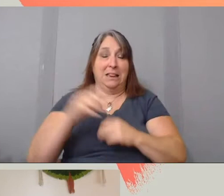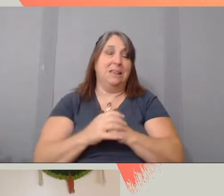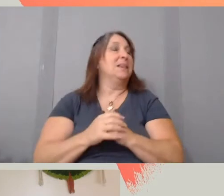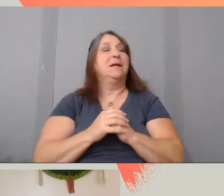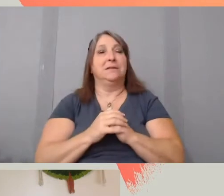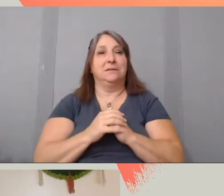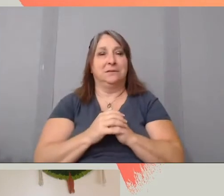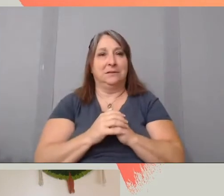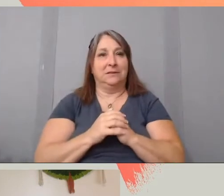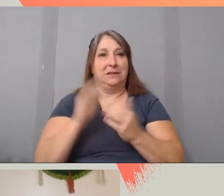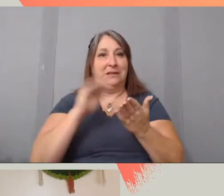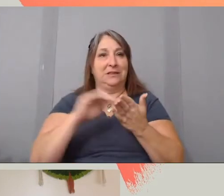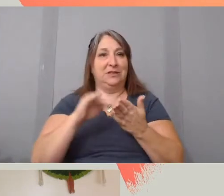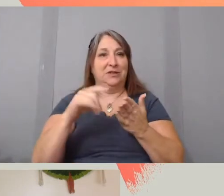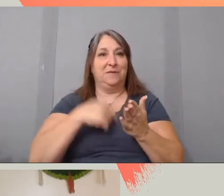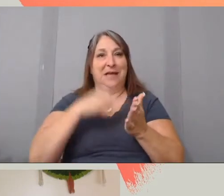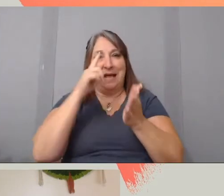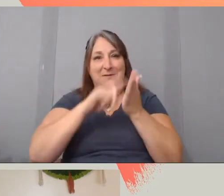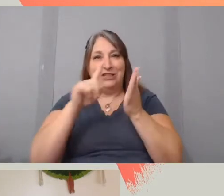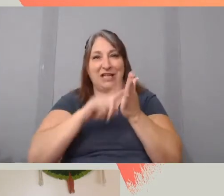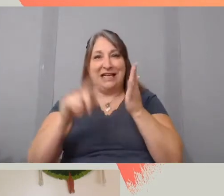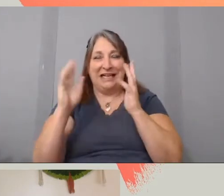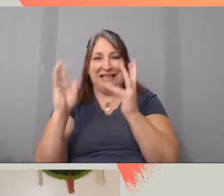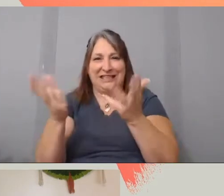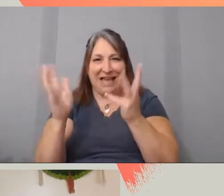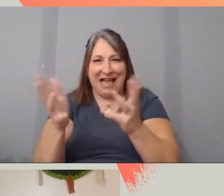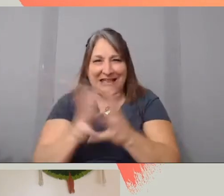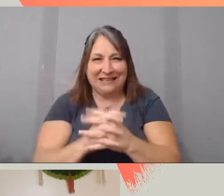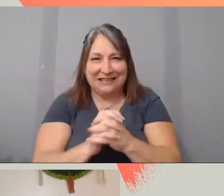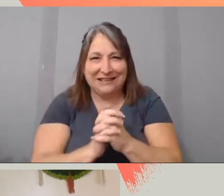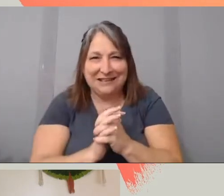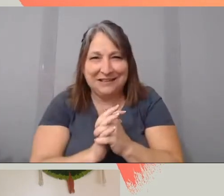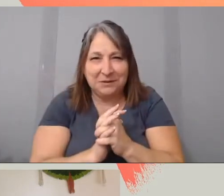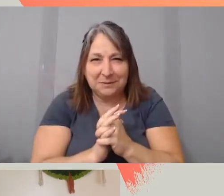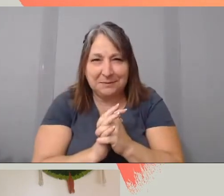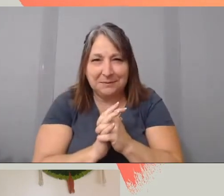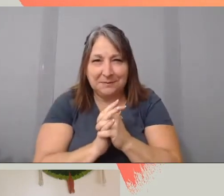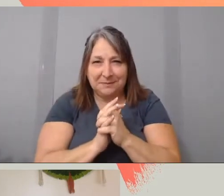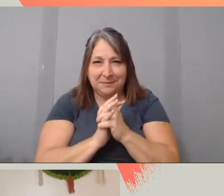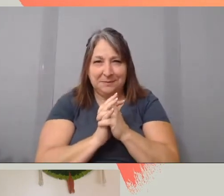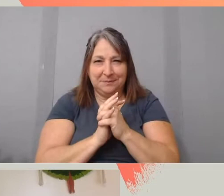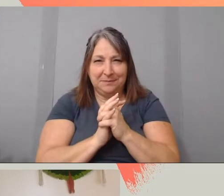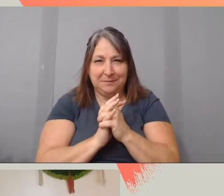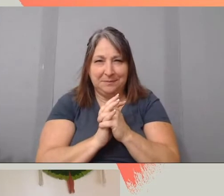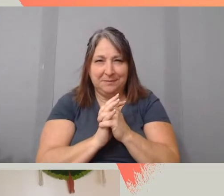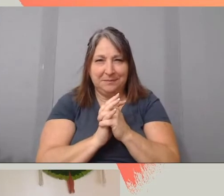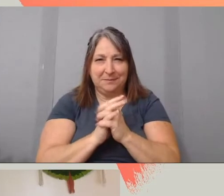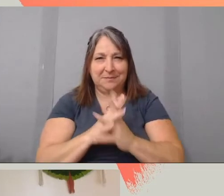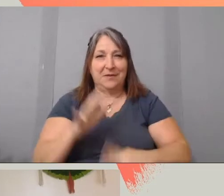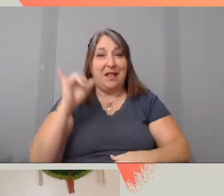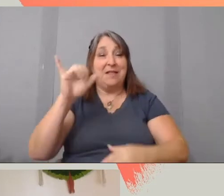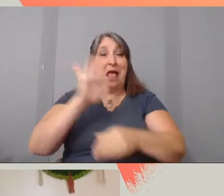excuse me I'm just checking the chat. I'd like to say, first of all that movie "Through the Night" is amazing.